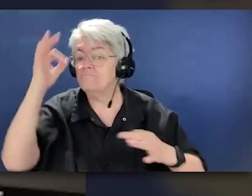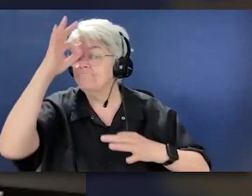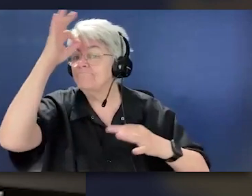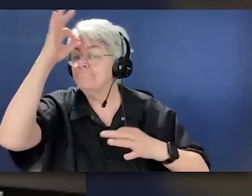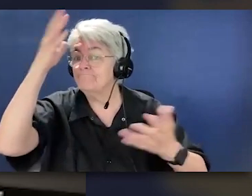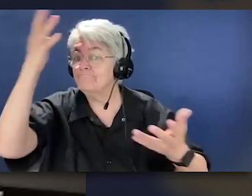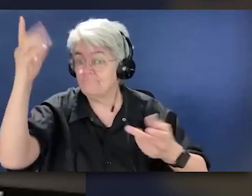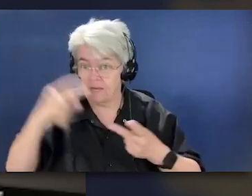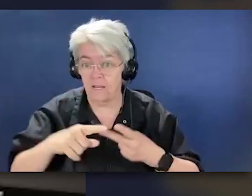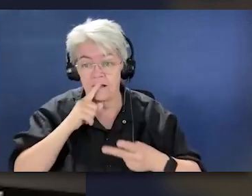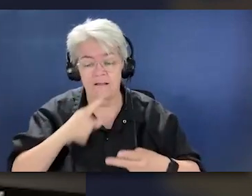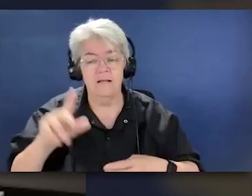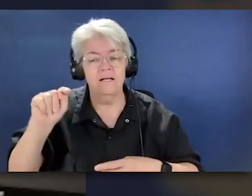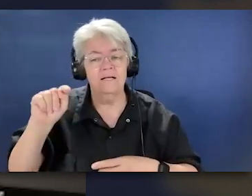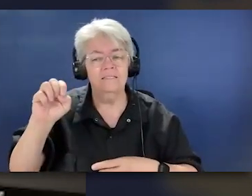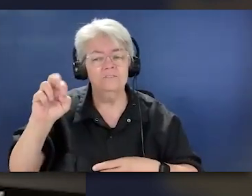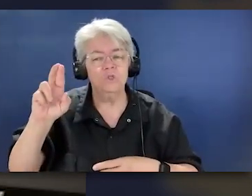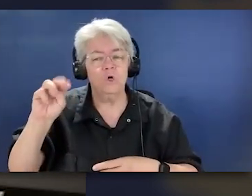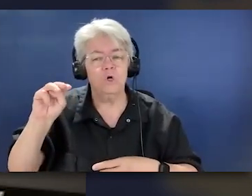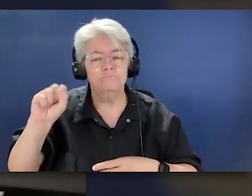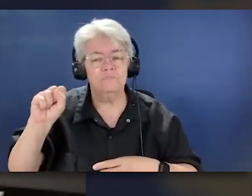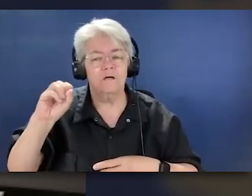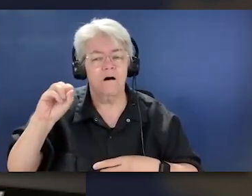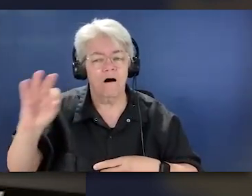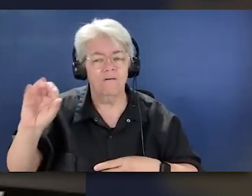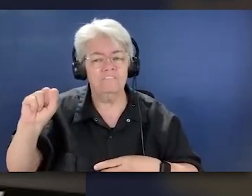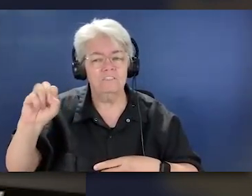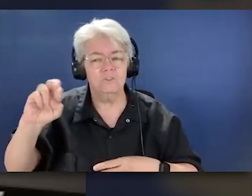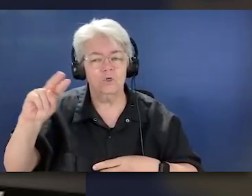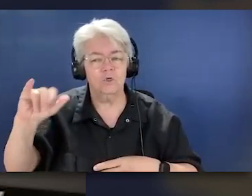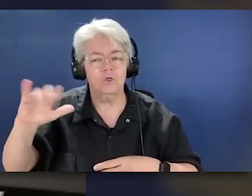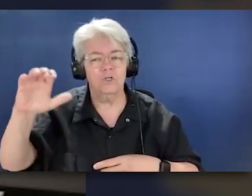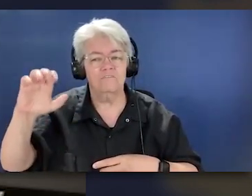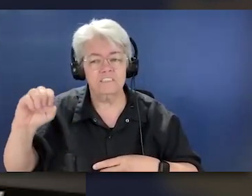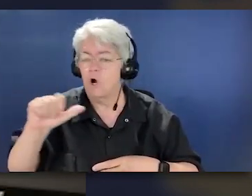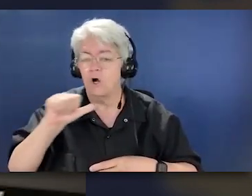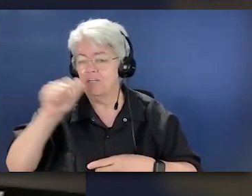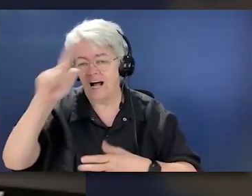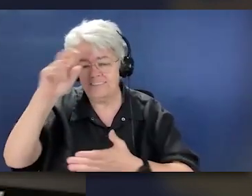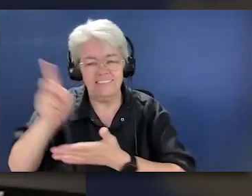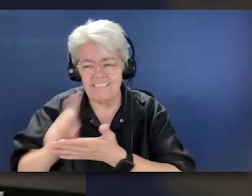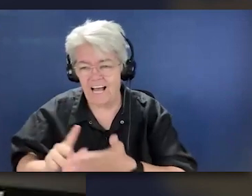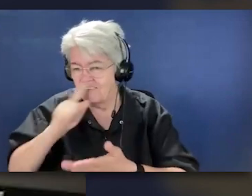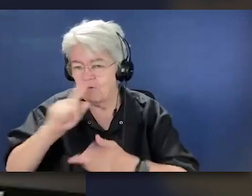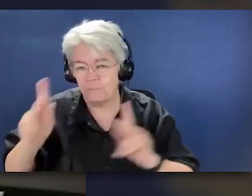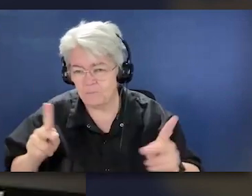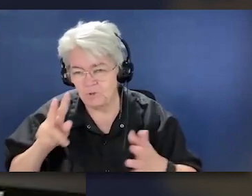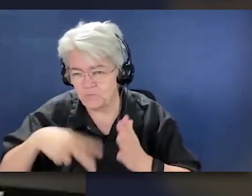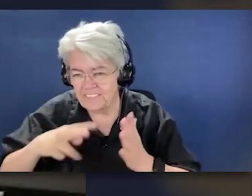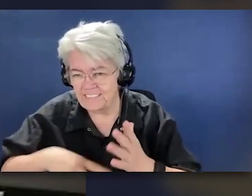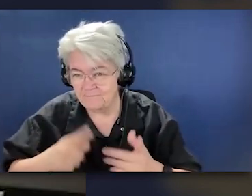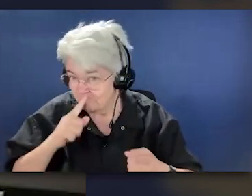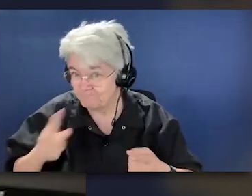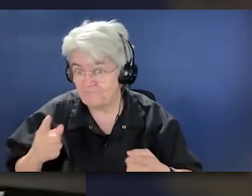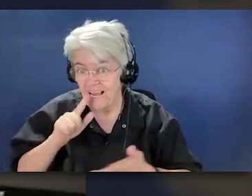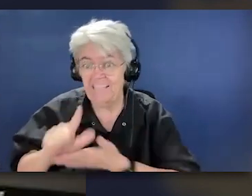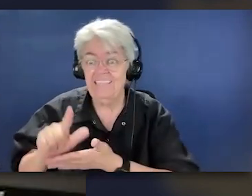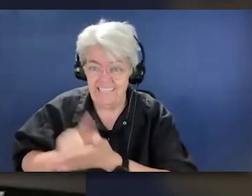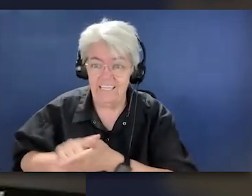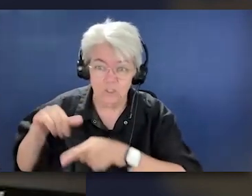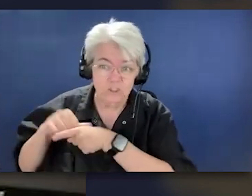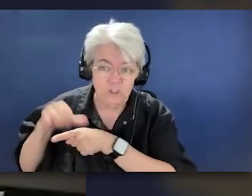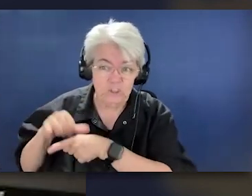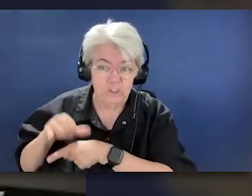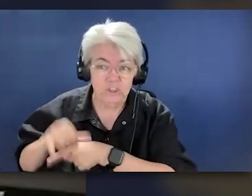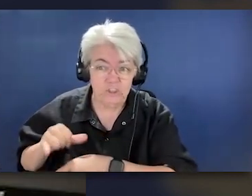Terms of service are not meant to be read by human beings. They’re legalese. So for the most part,